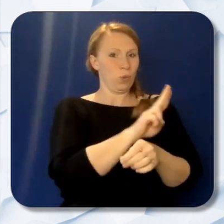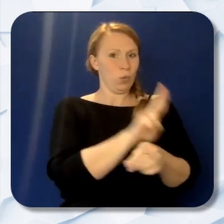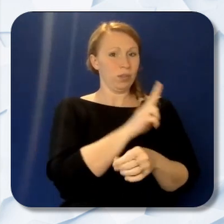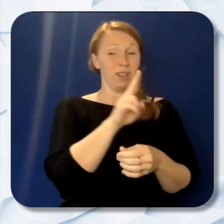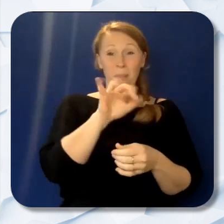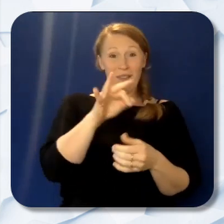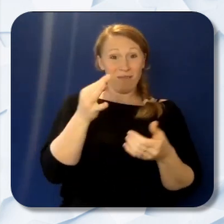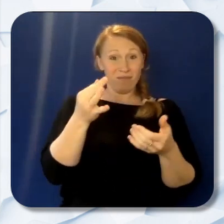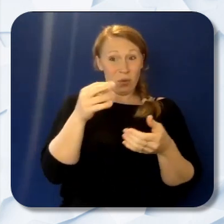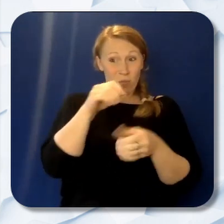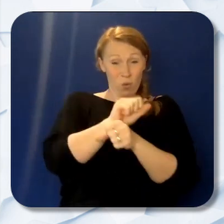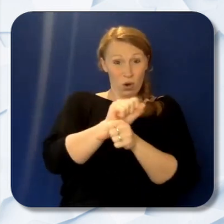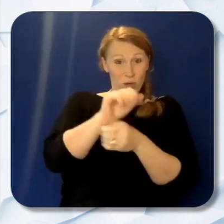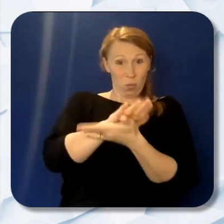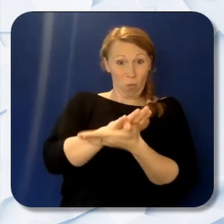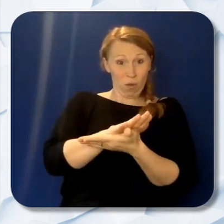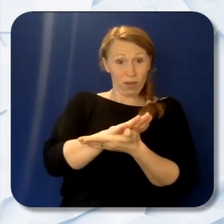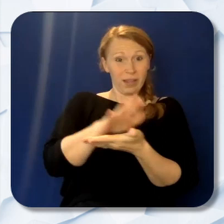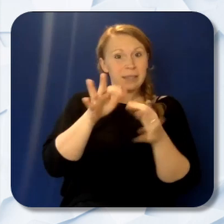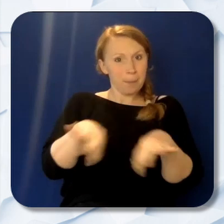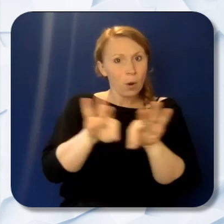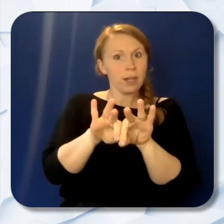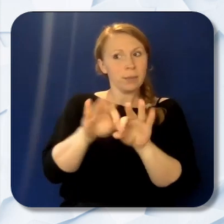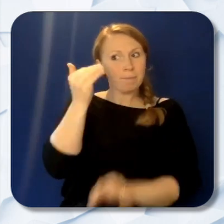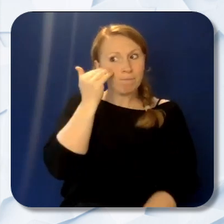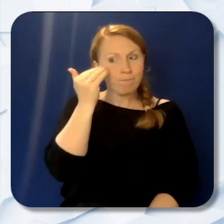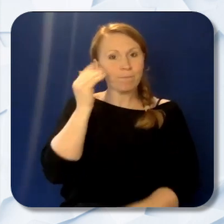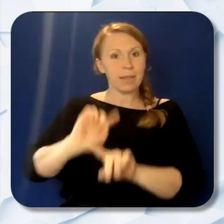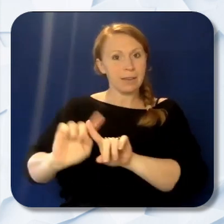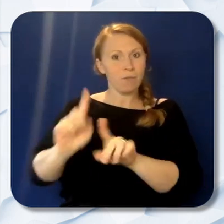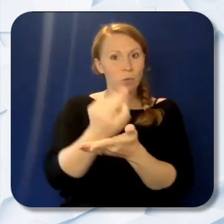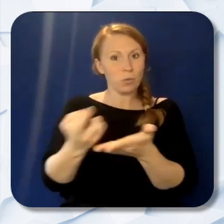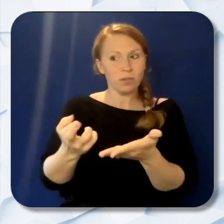are being made available to you at no cost to you that can literally save a life. It doesn't fall